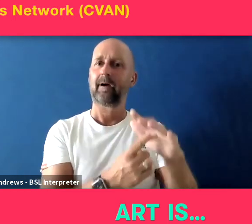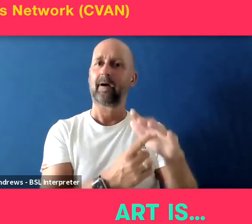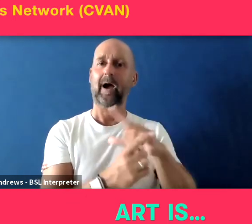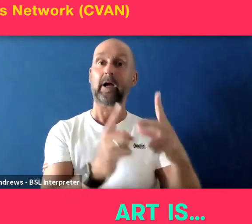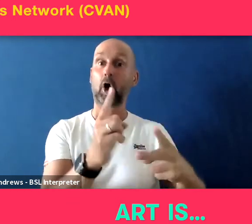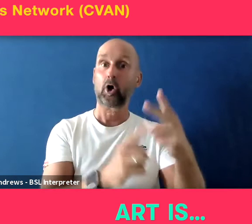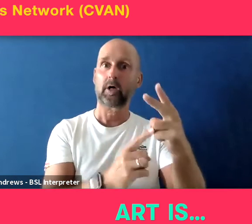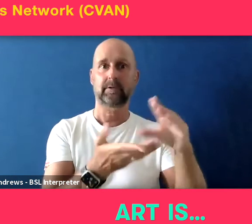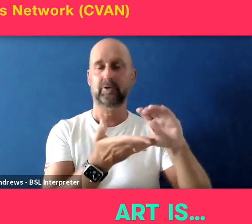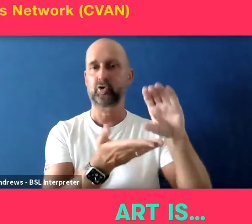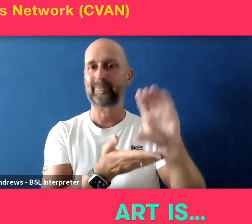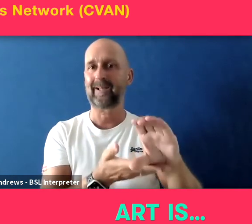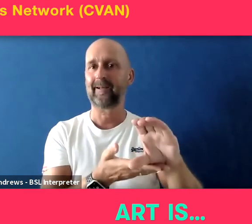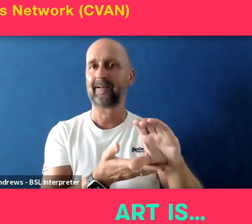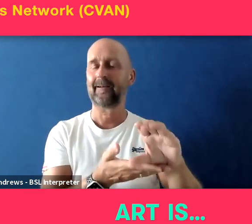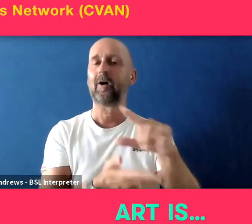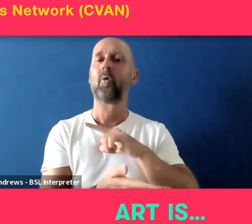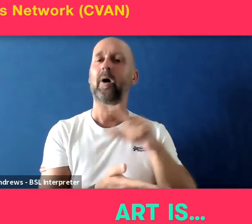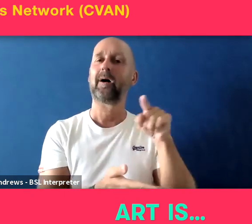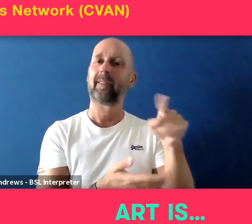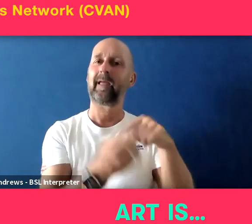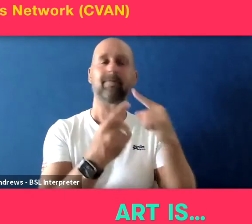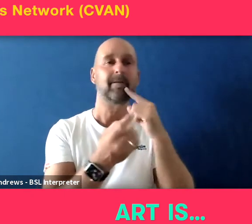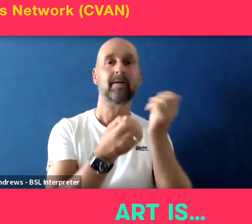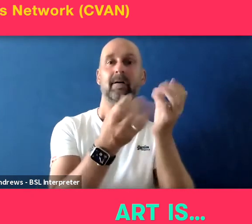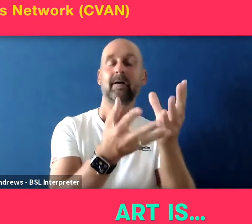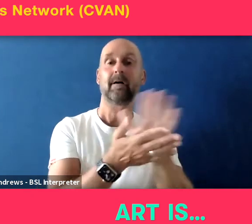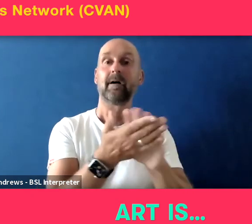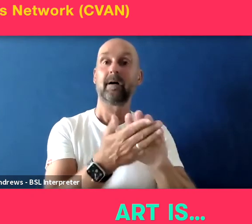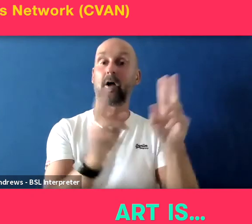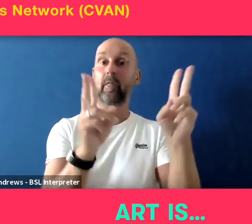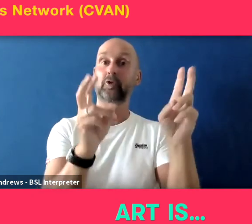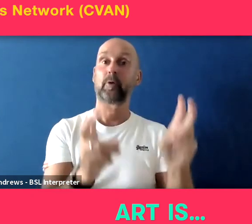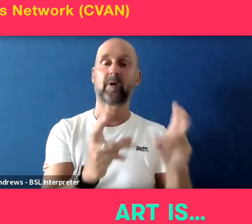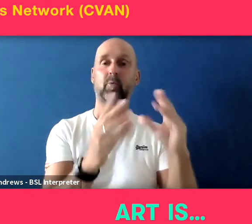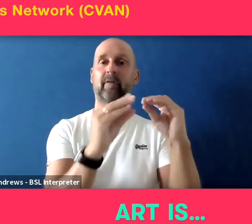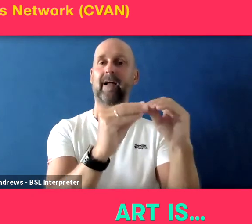and are put forward as a case to devalue the subject at Higher Education level.